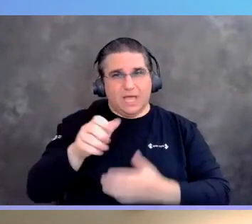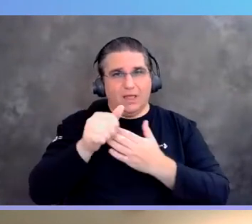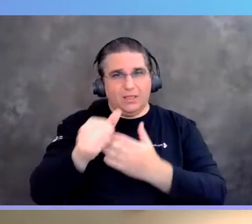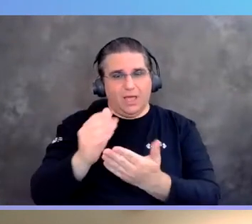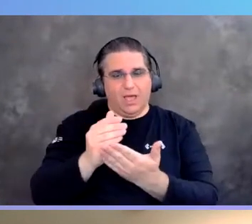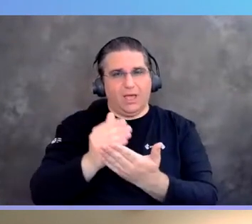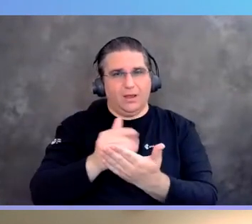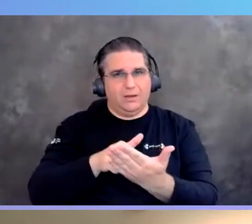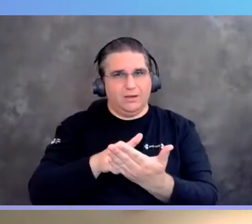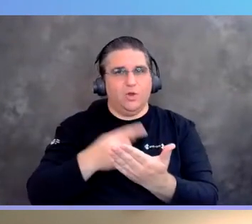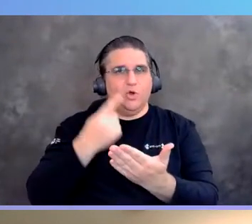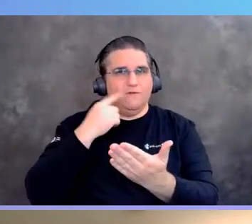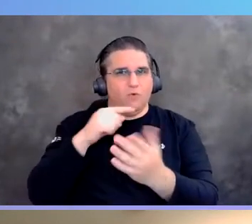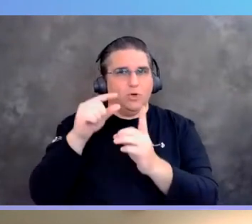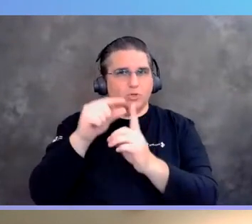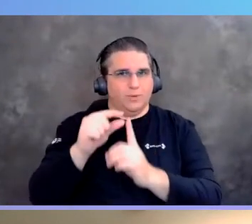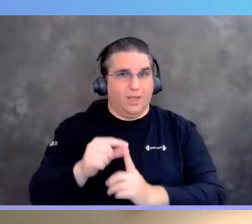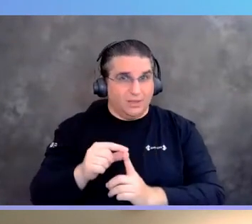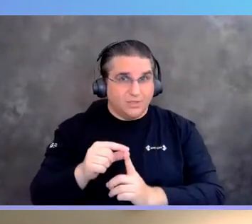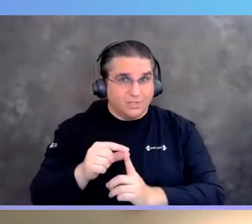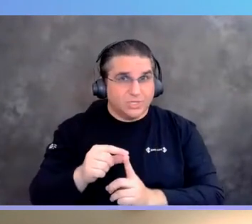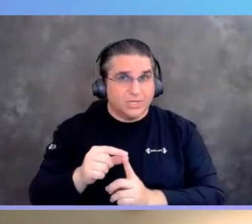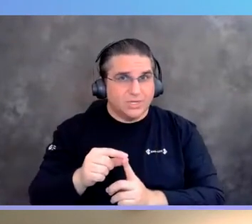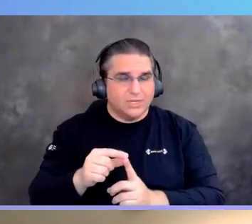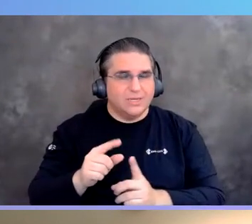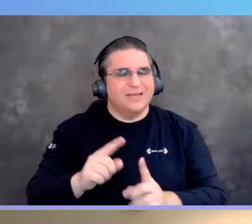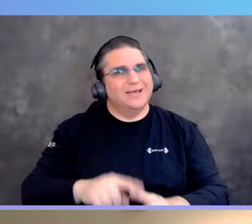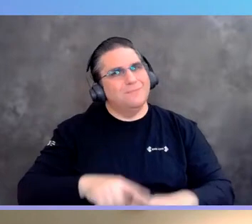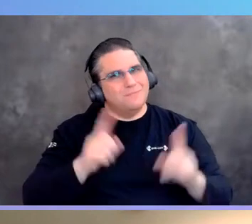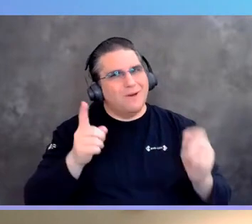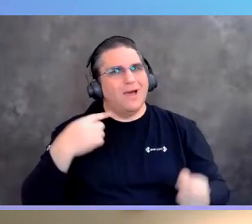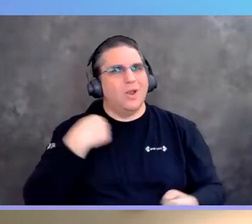terminology. But we wanted to validate and expand on this